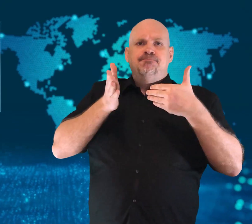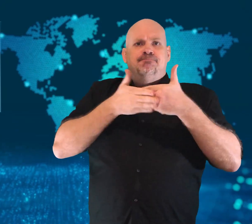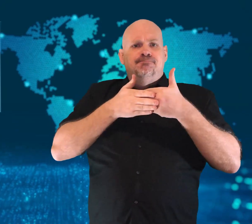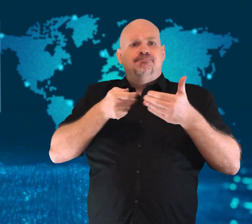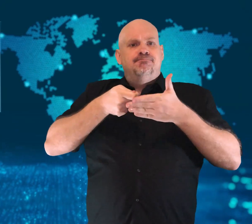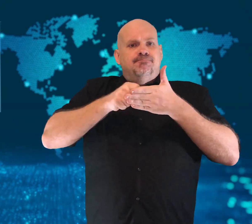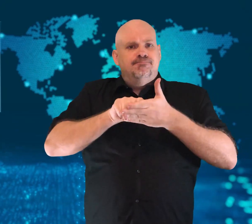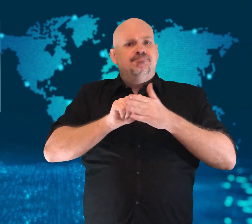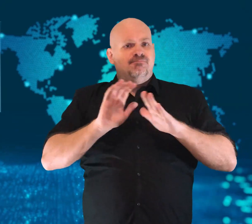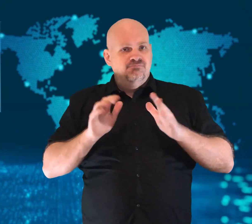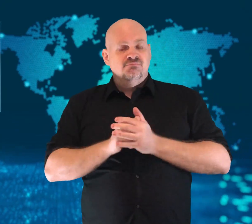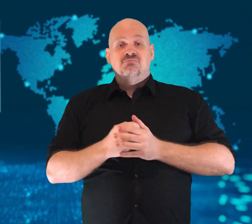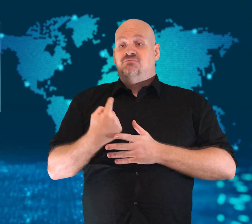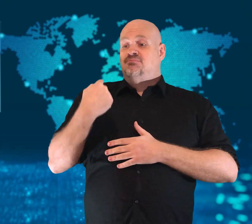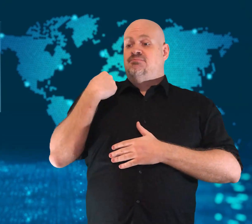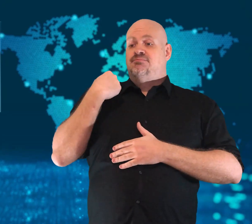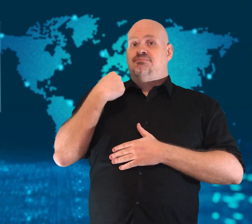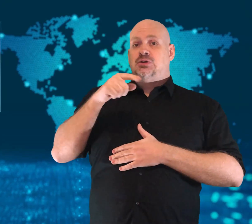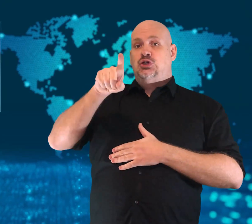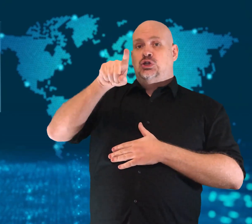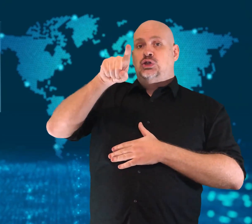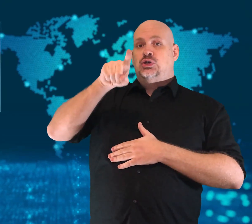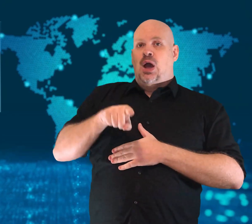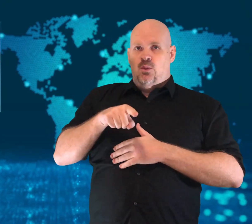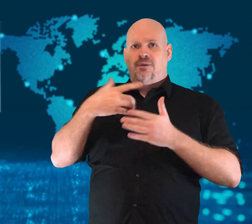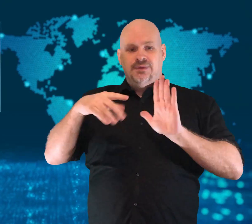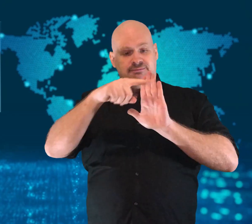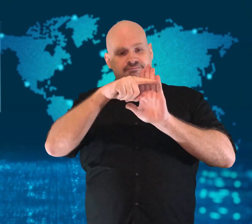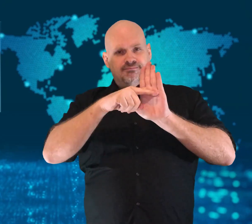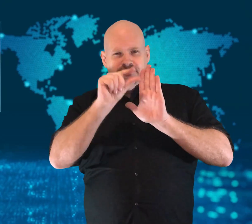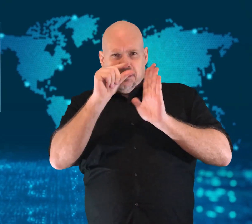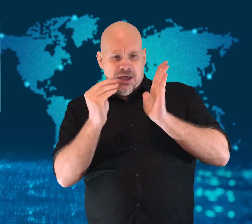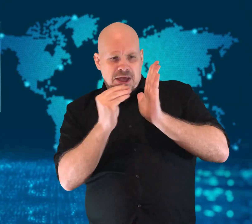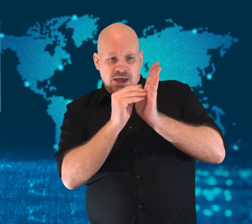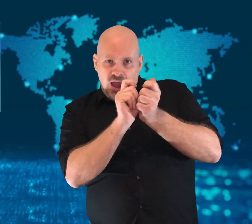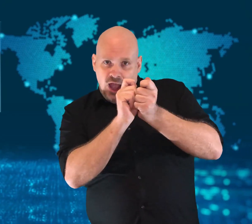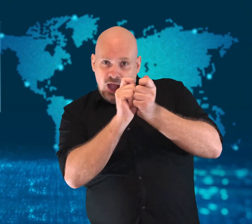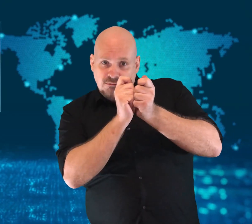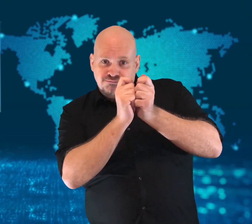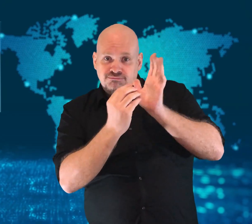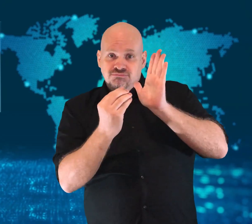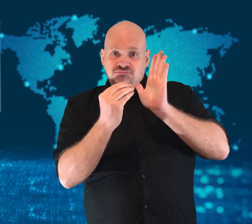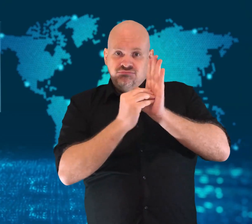and sentences to be published in newspapers.